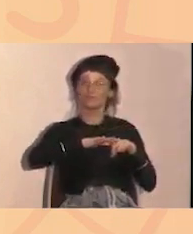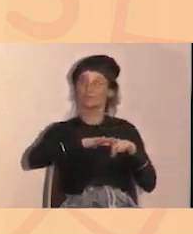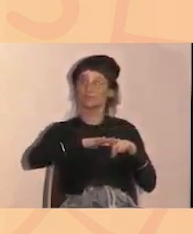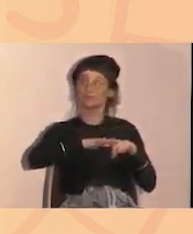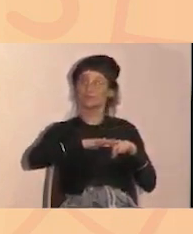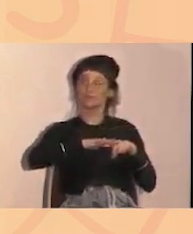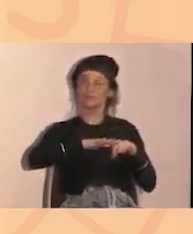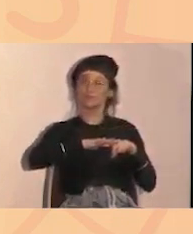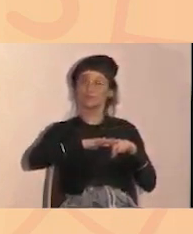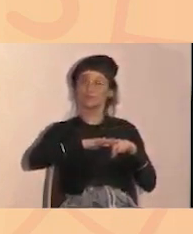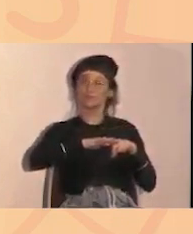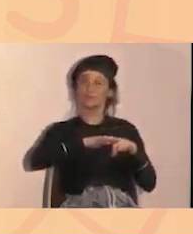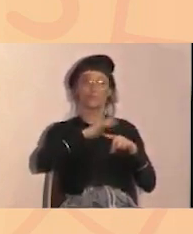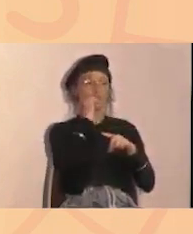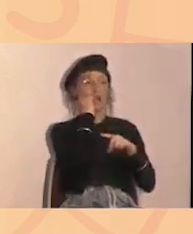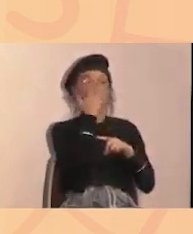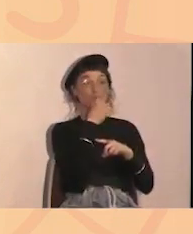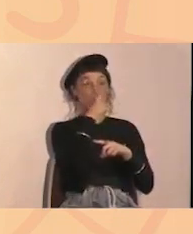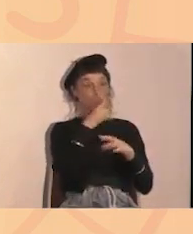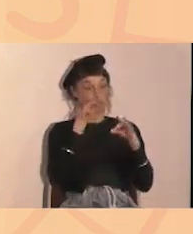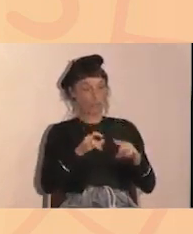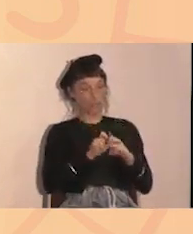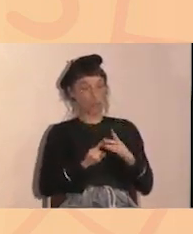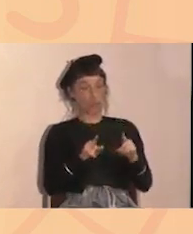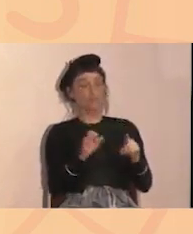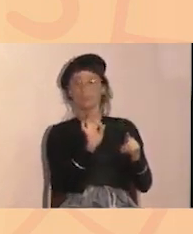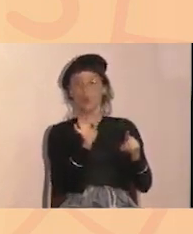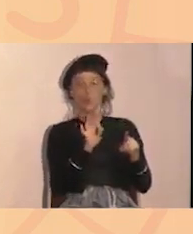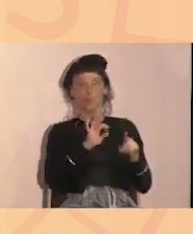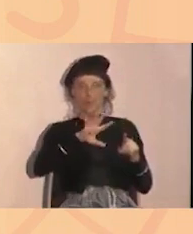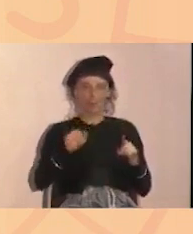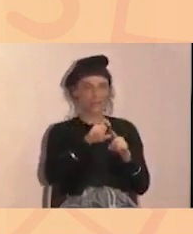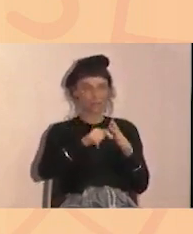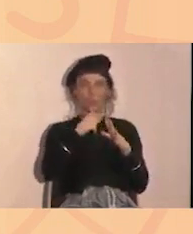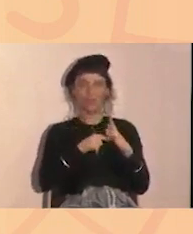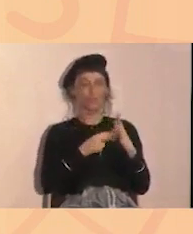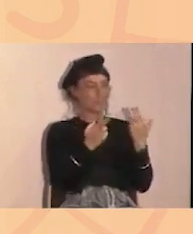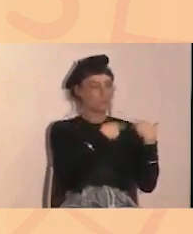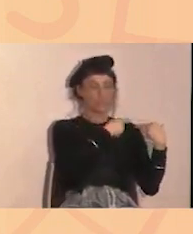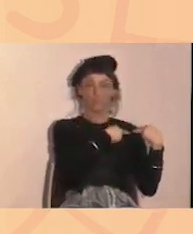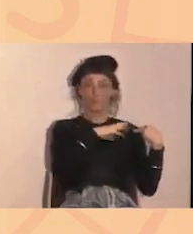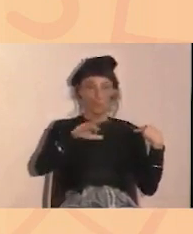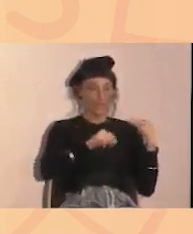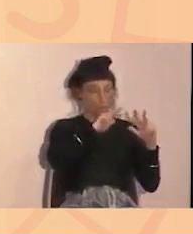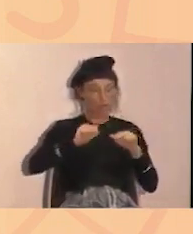kind of Aboriginal people choose to do, that it is in fact their responsibility to care for that place and to hold it in custodianship.